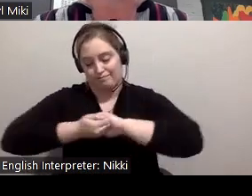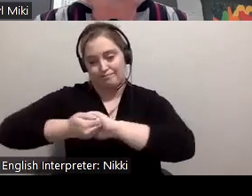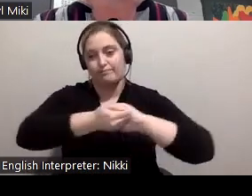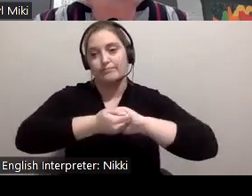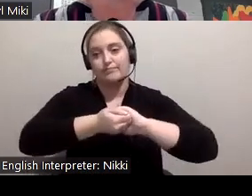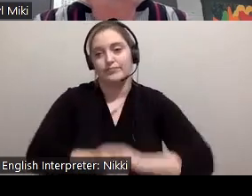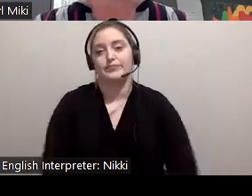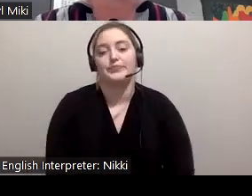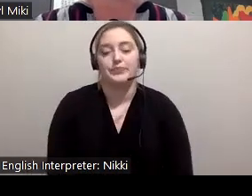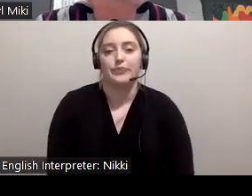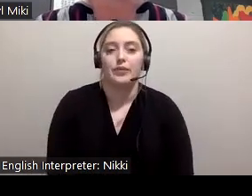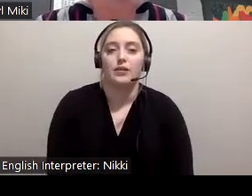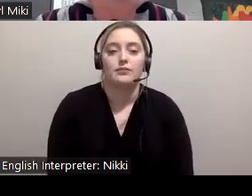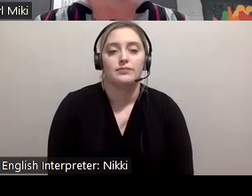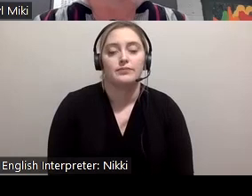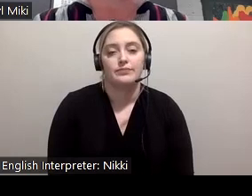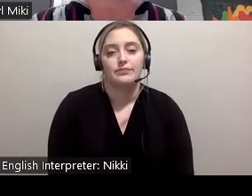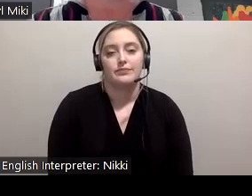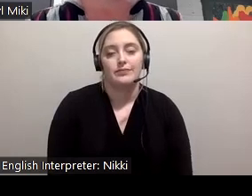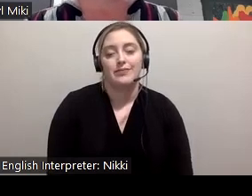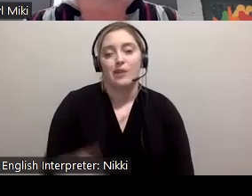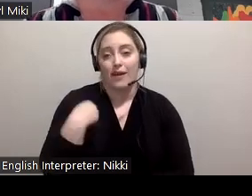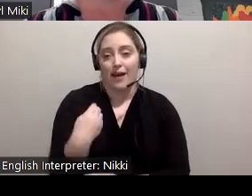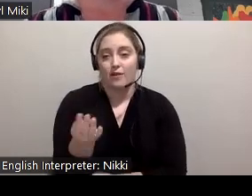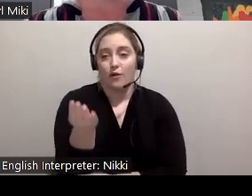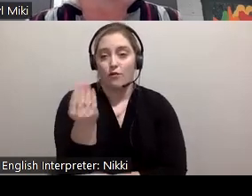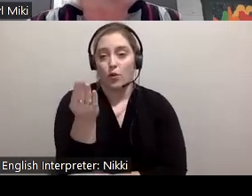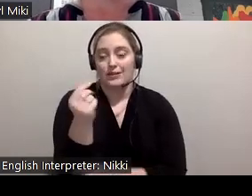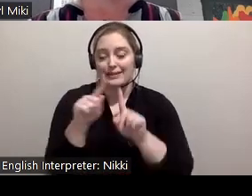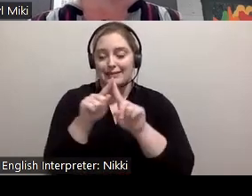So we have 14 different grant programs and they're